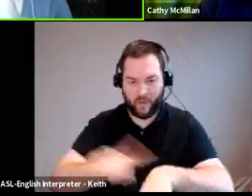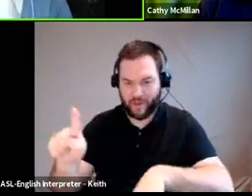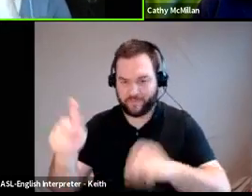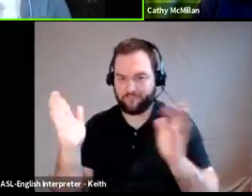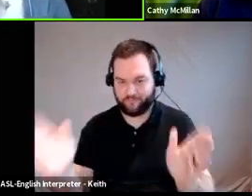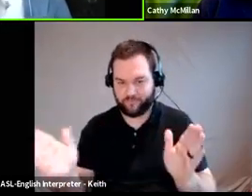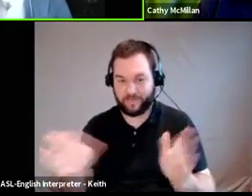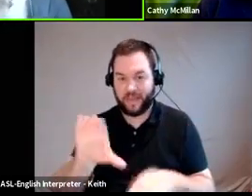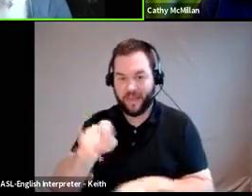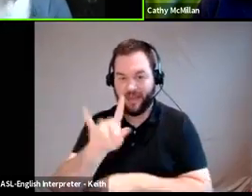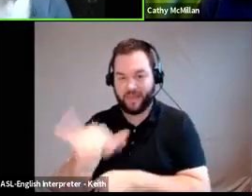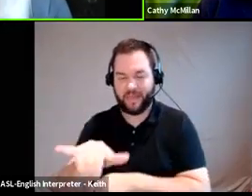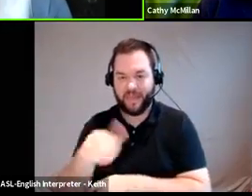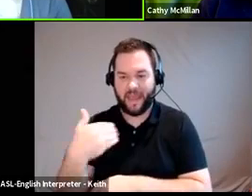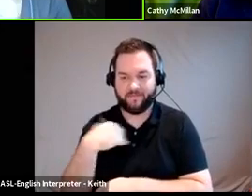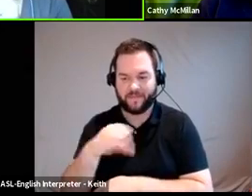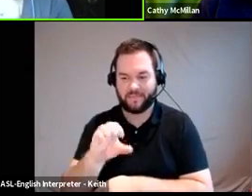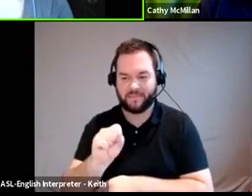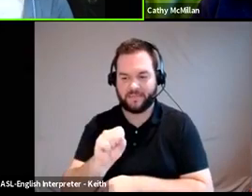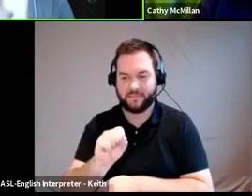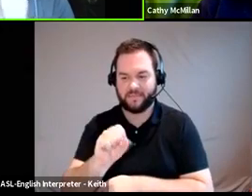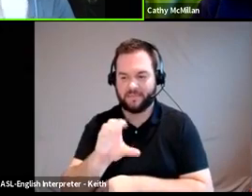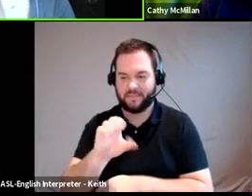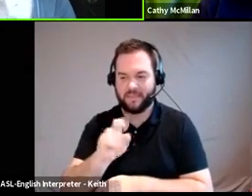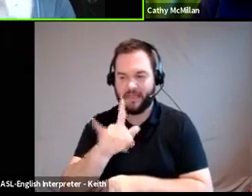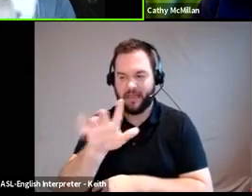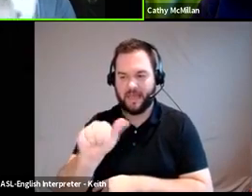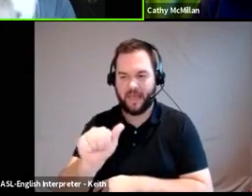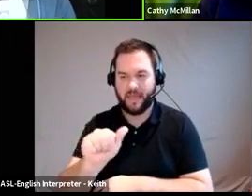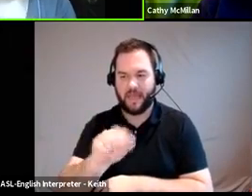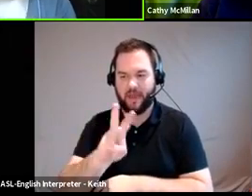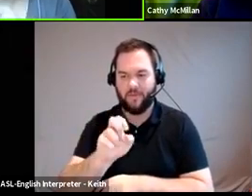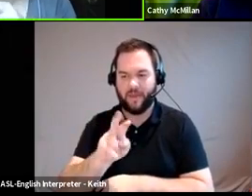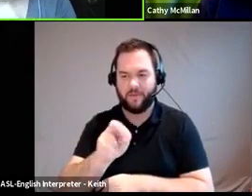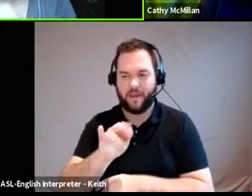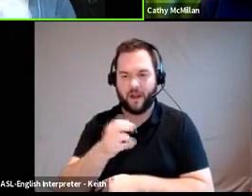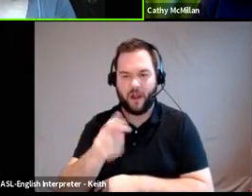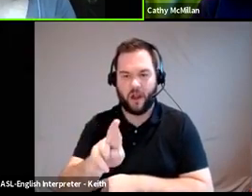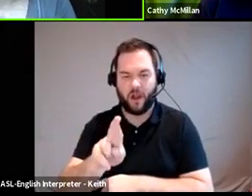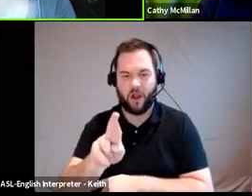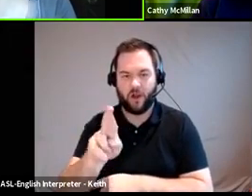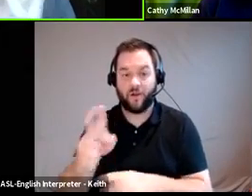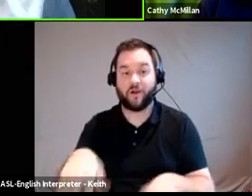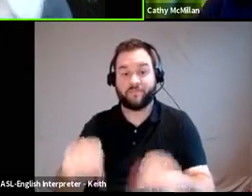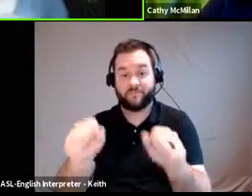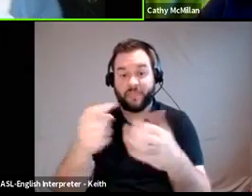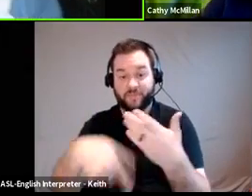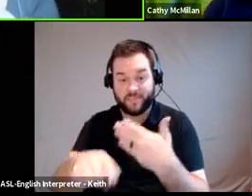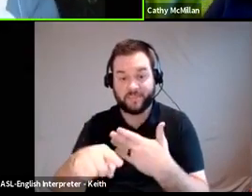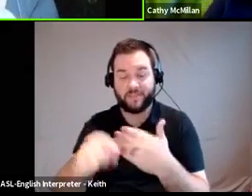to one. one.